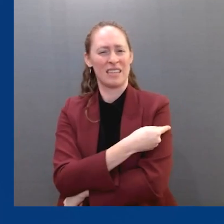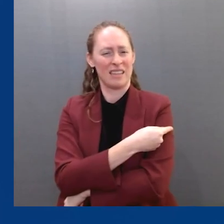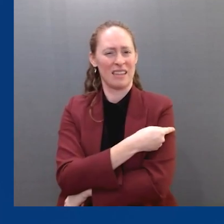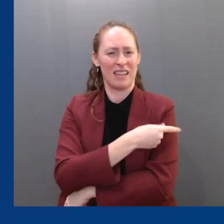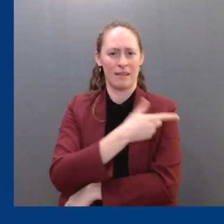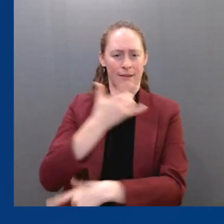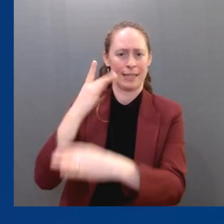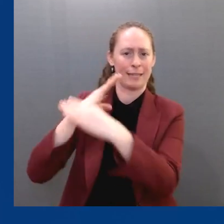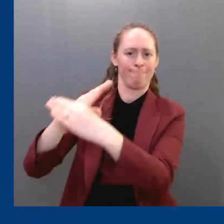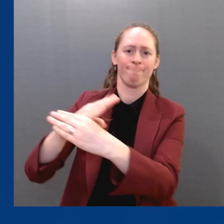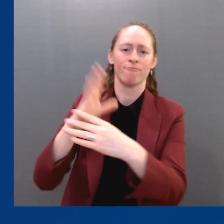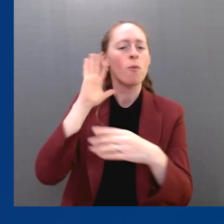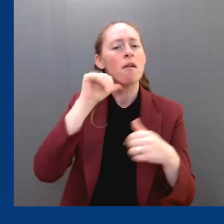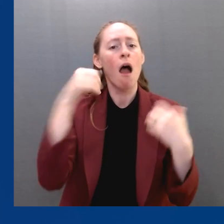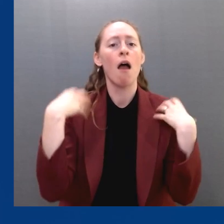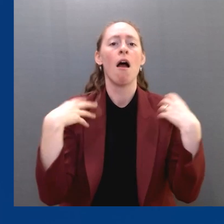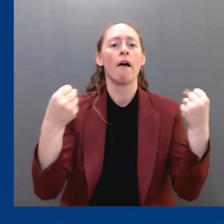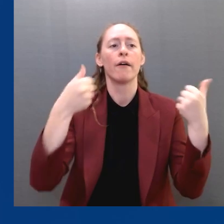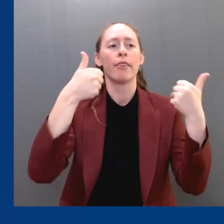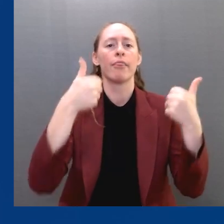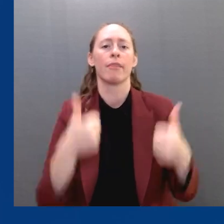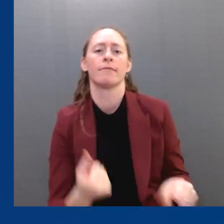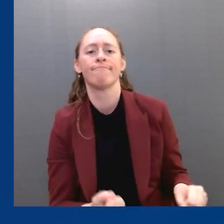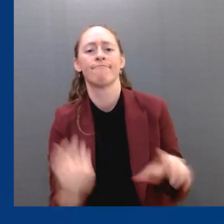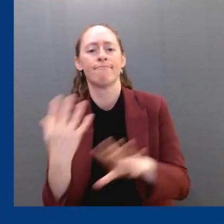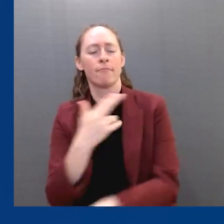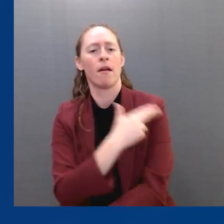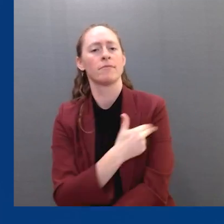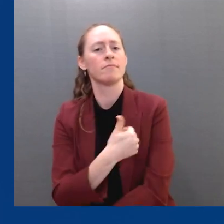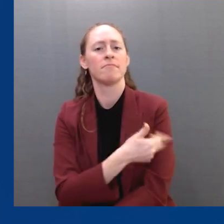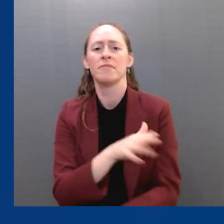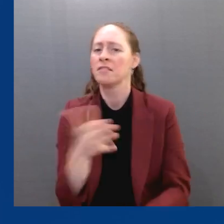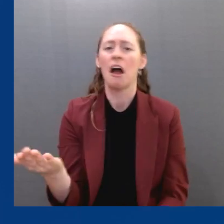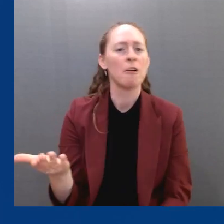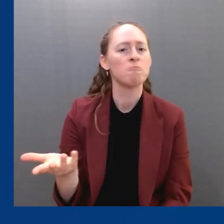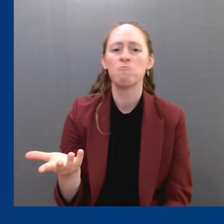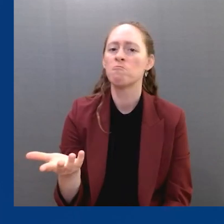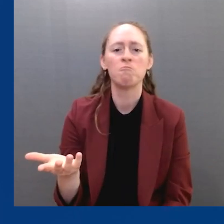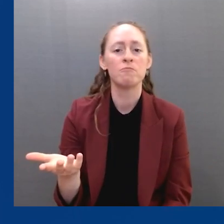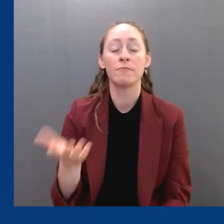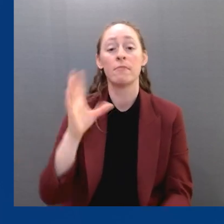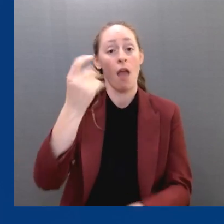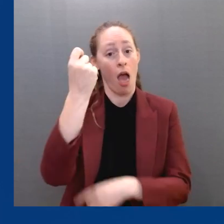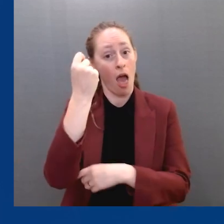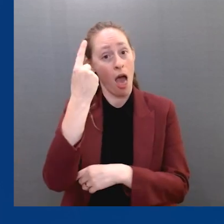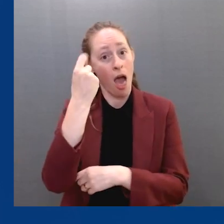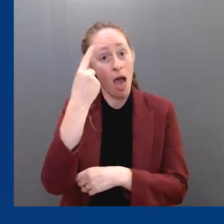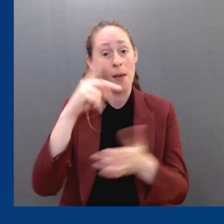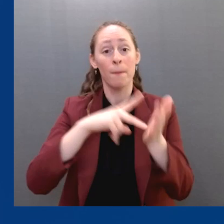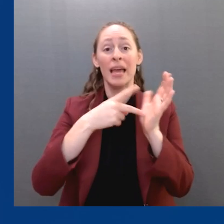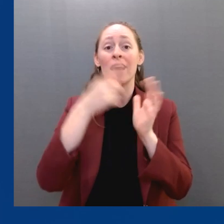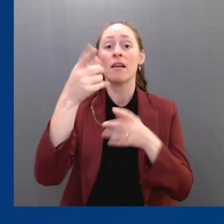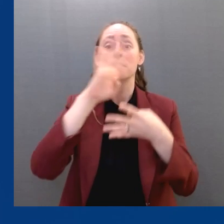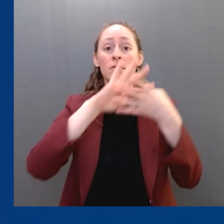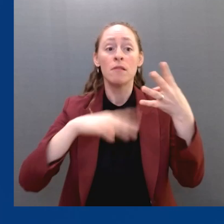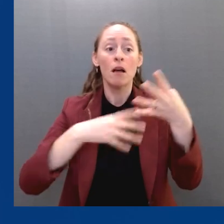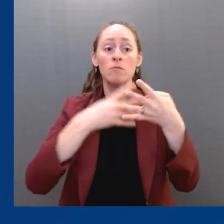And staying up to date is essential as we see BA-5 rise across the country. We encourage all Americans